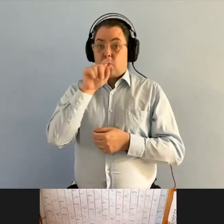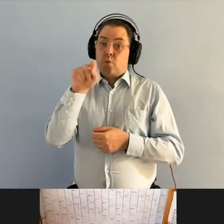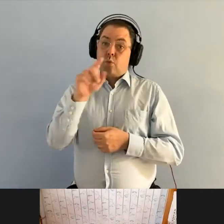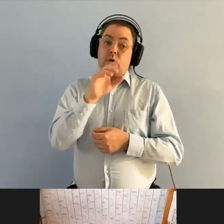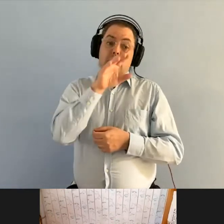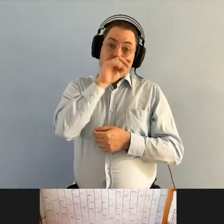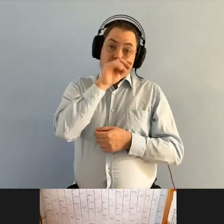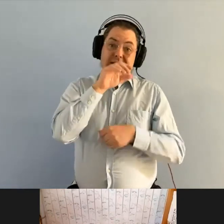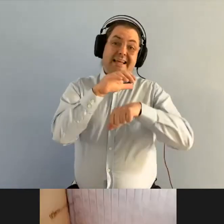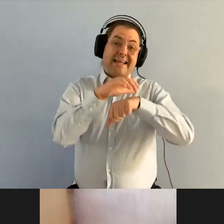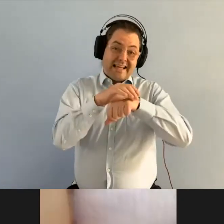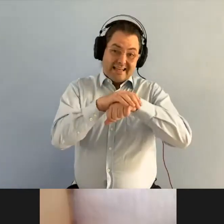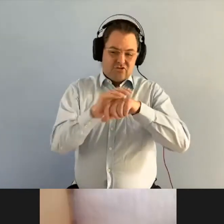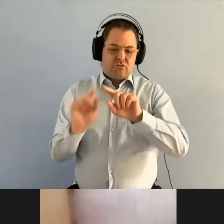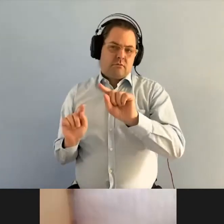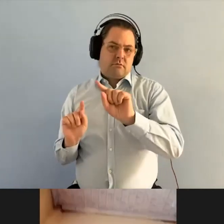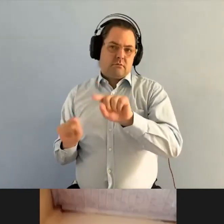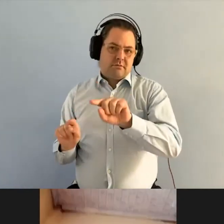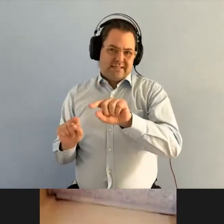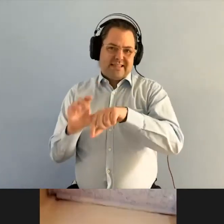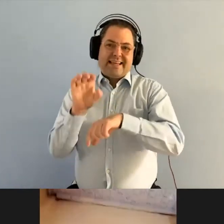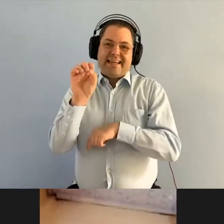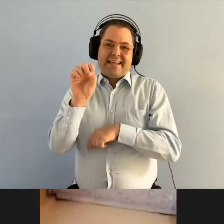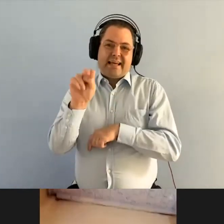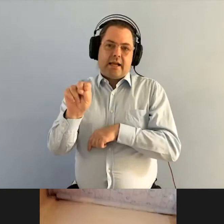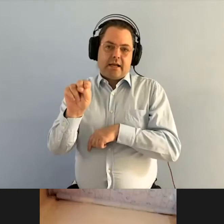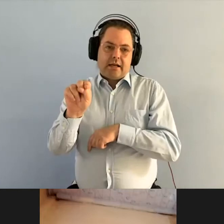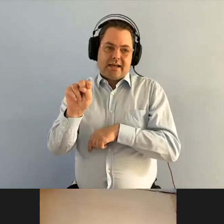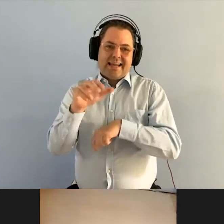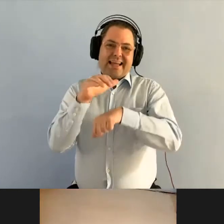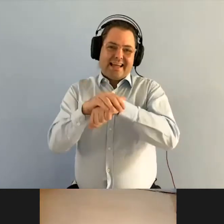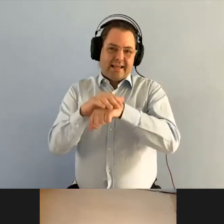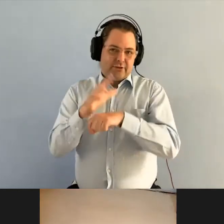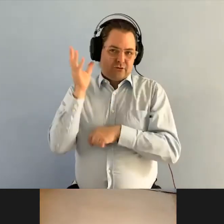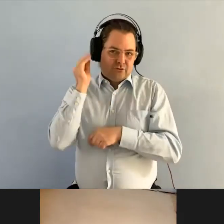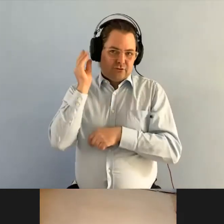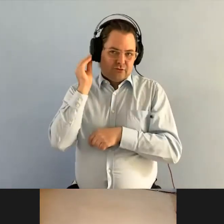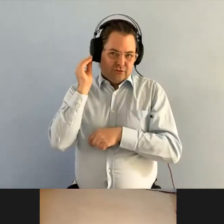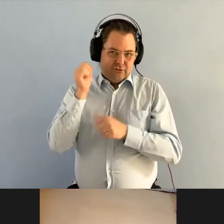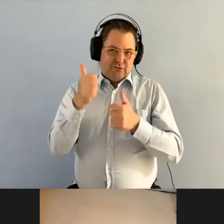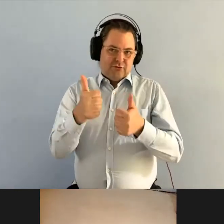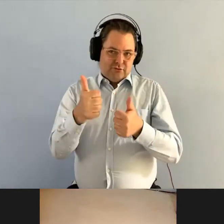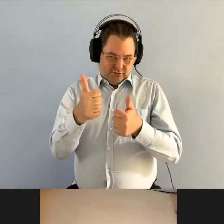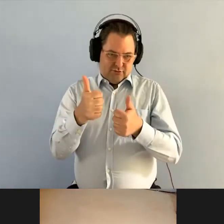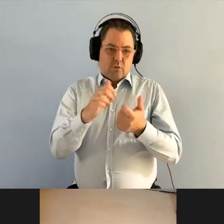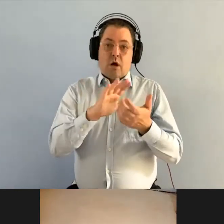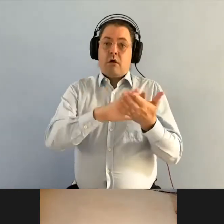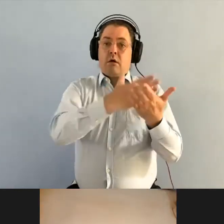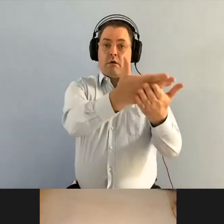into Arabic and Spanish live. So even if you're speaking English, please make sure